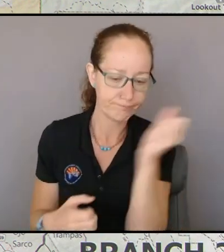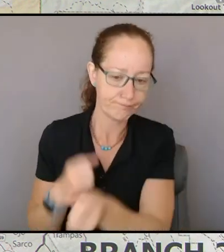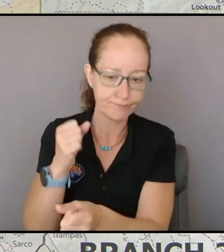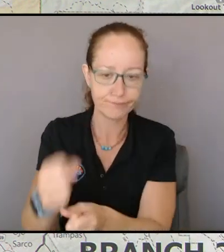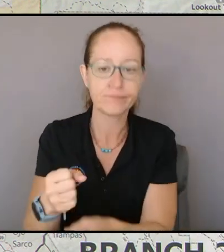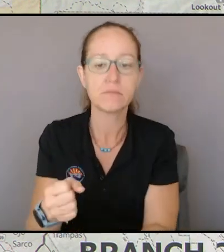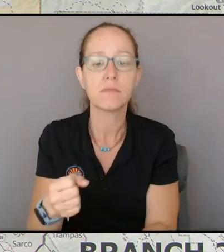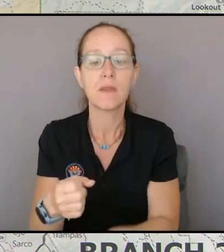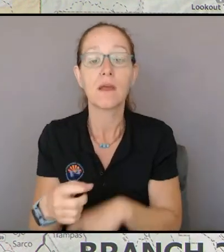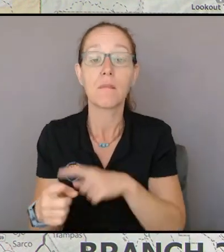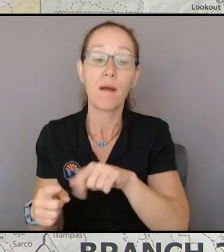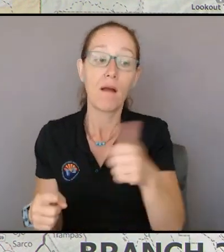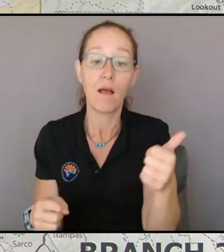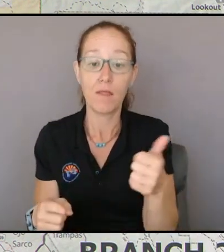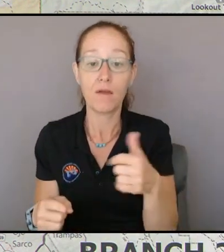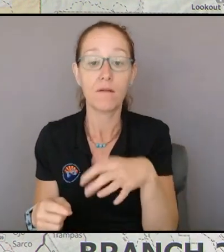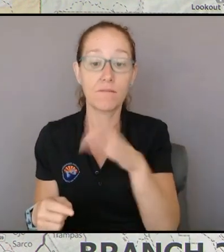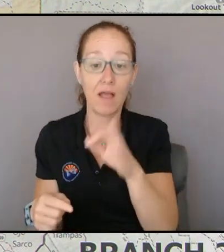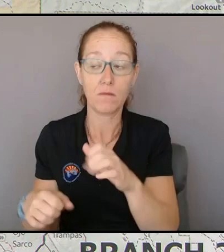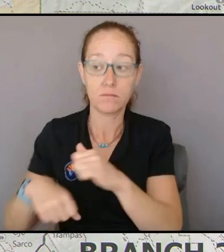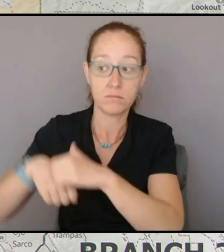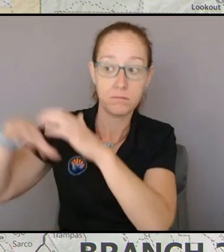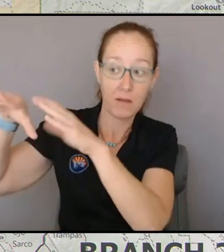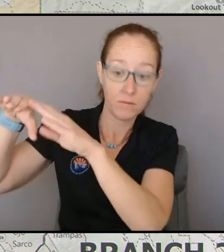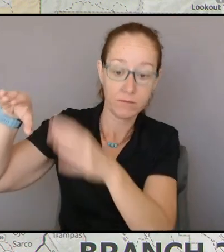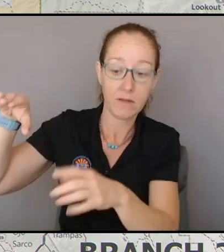called Angostura Ridge. So to the east of Angostura and to